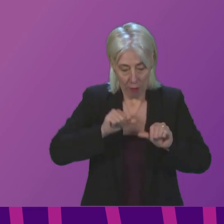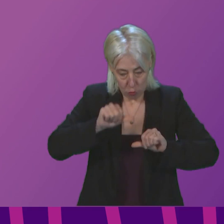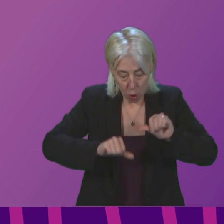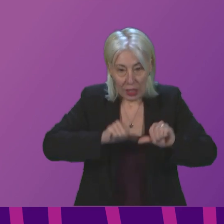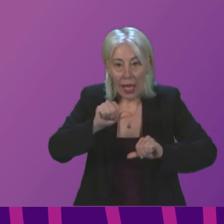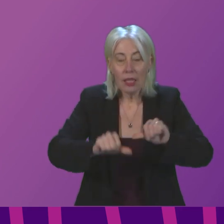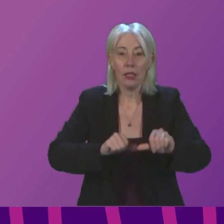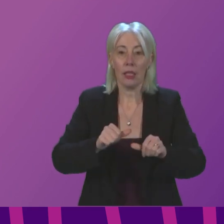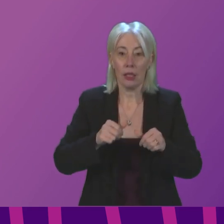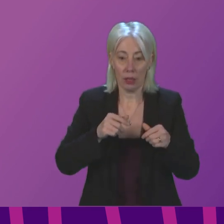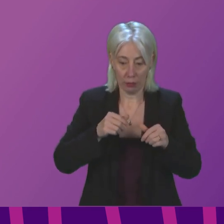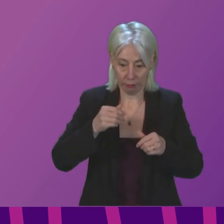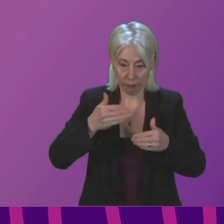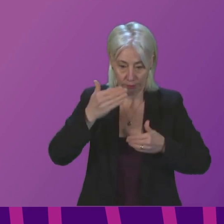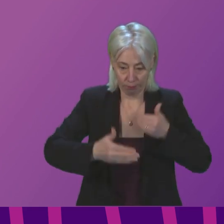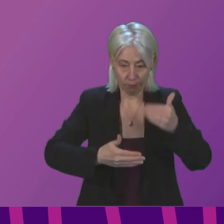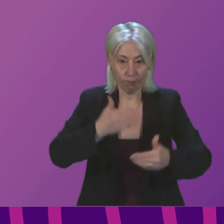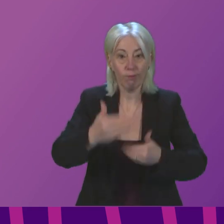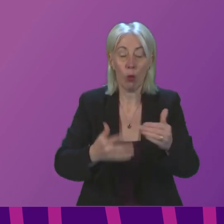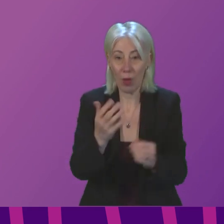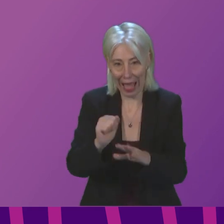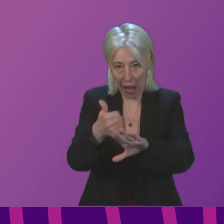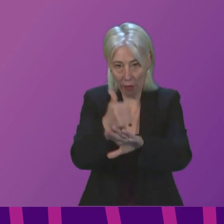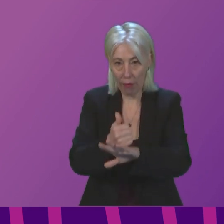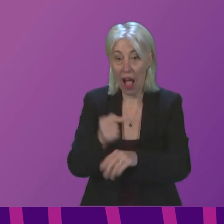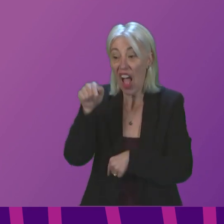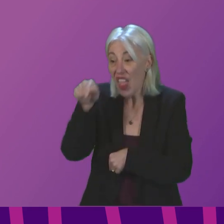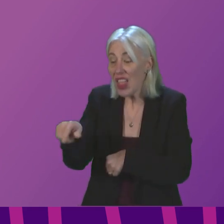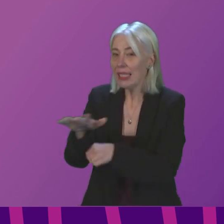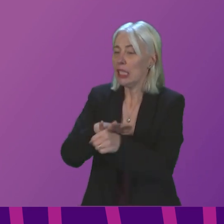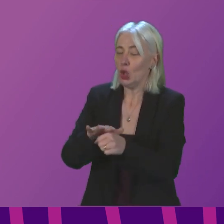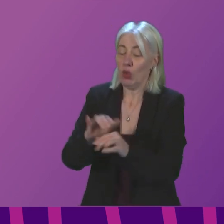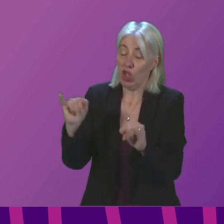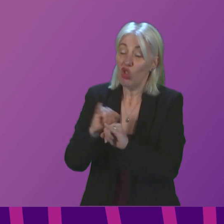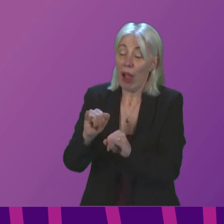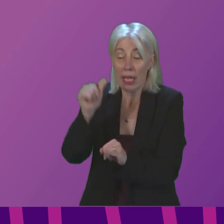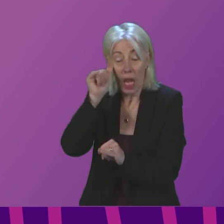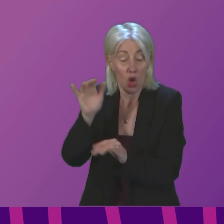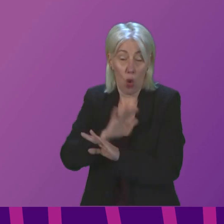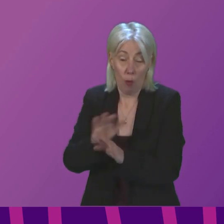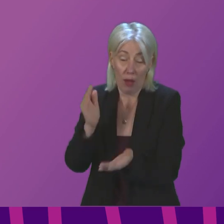are in place—they clearly did not work in this tragic case—through the multi-agency